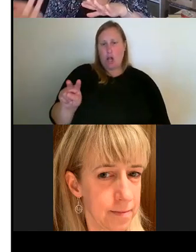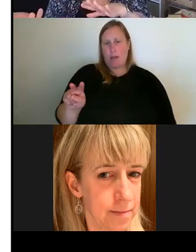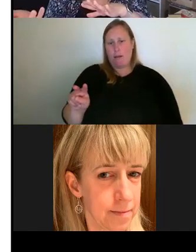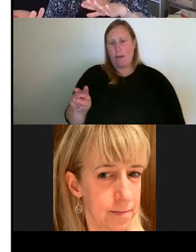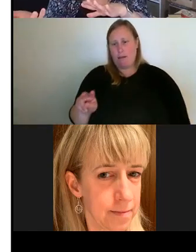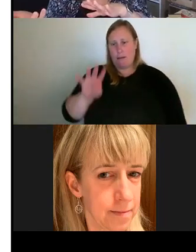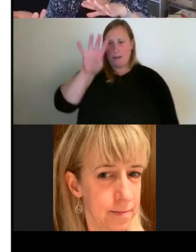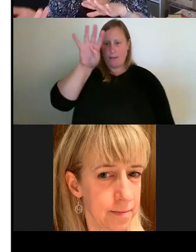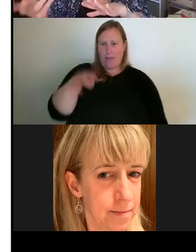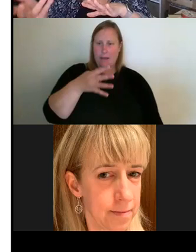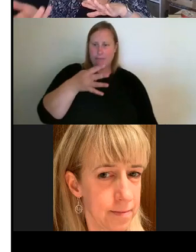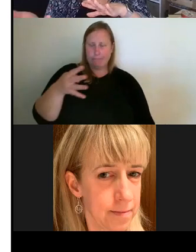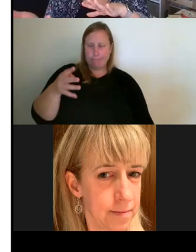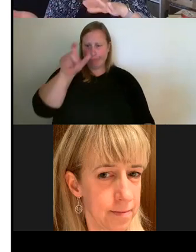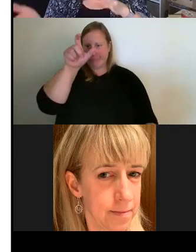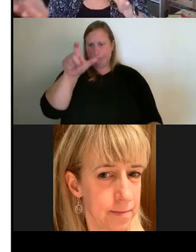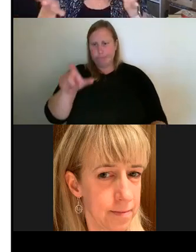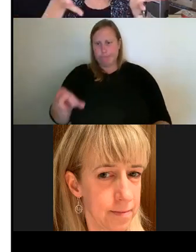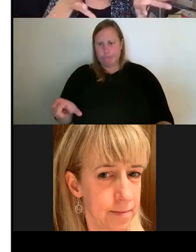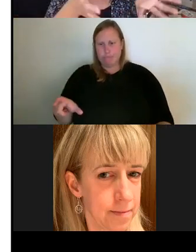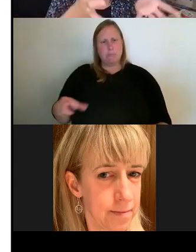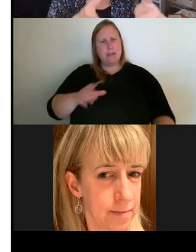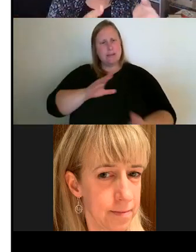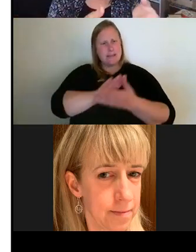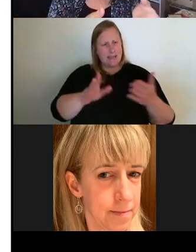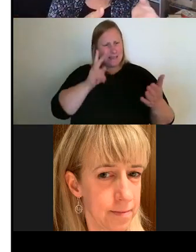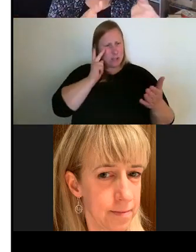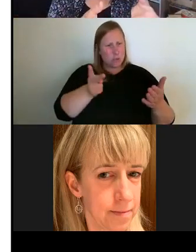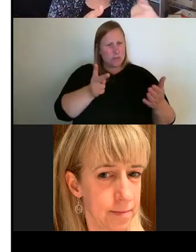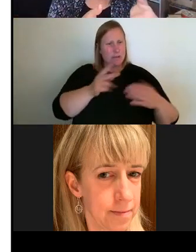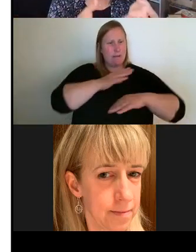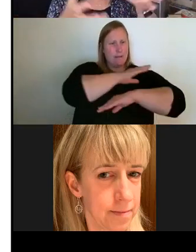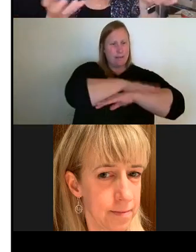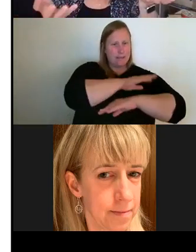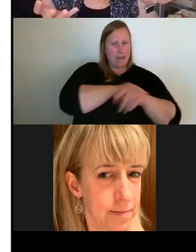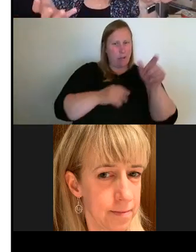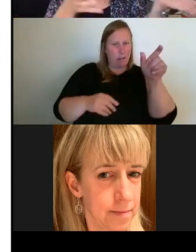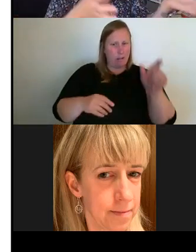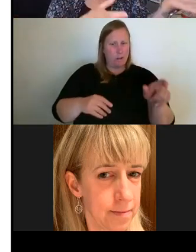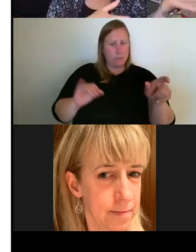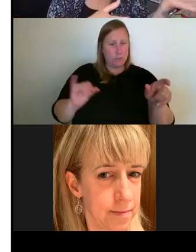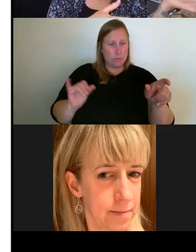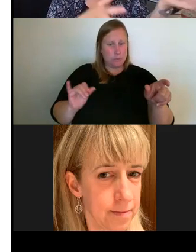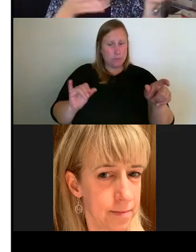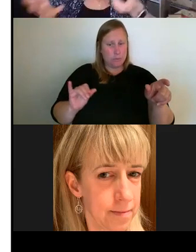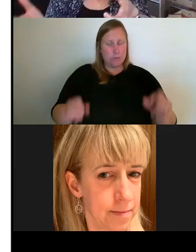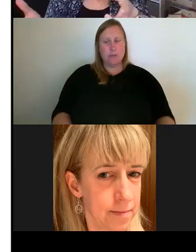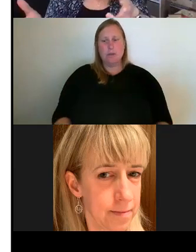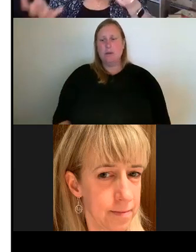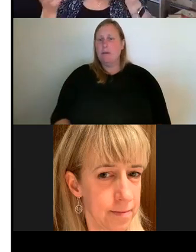display, but it's really nice to be able to look at the table as well. So, you don't have to go one or the other.